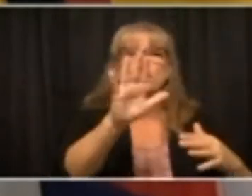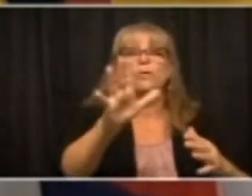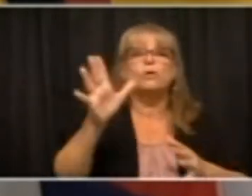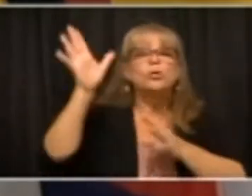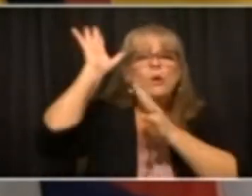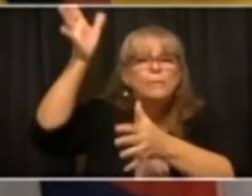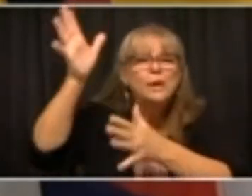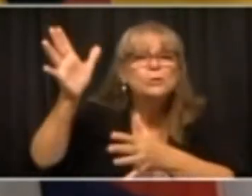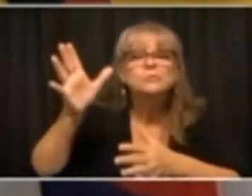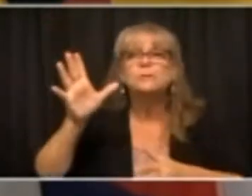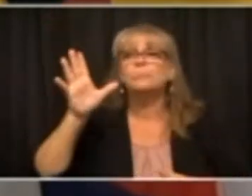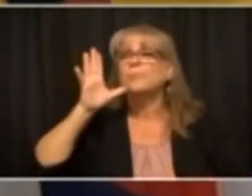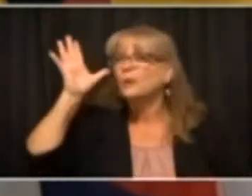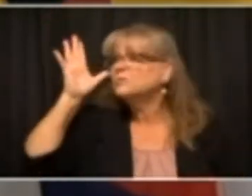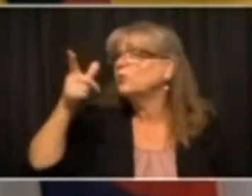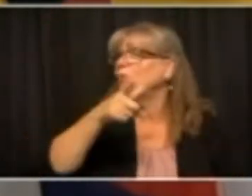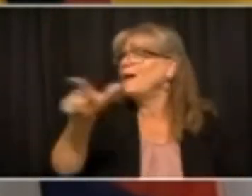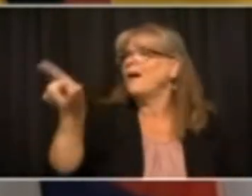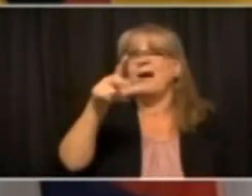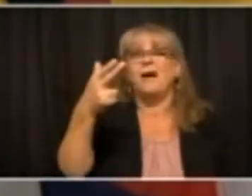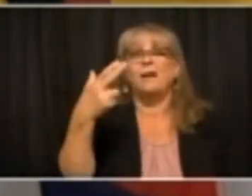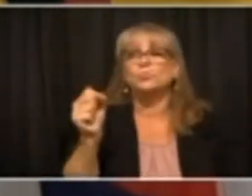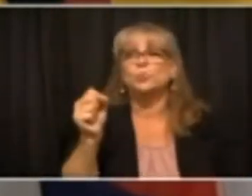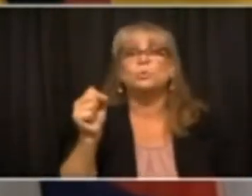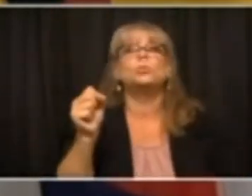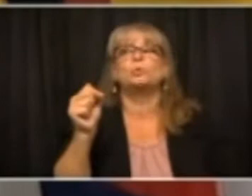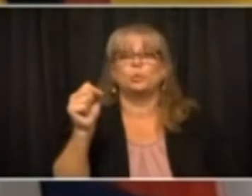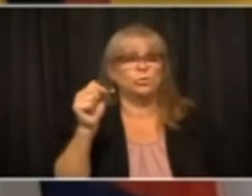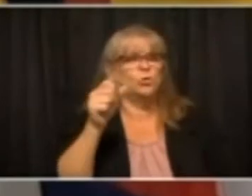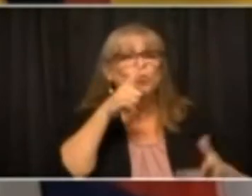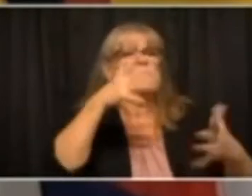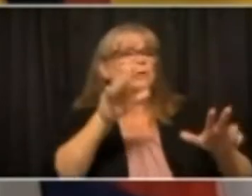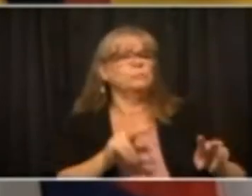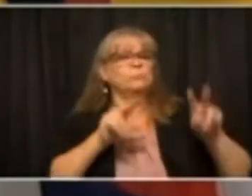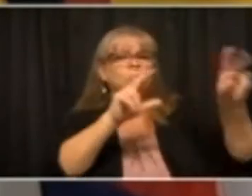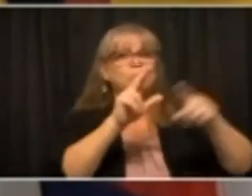in vietnam in my grandparents generation many